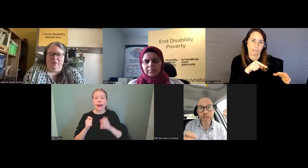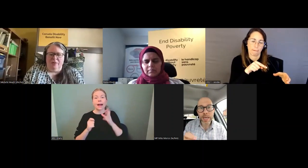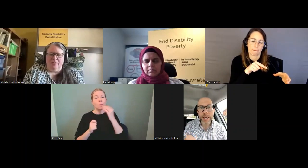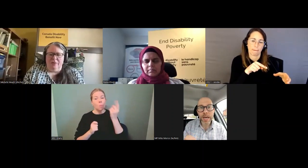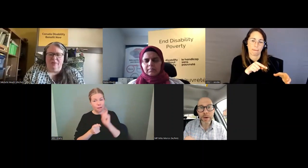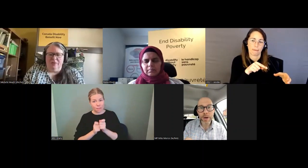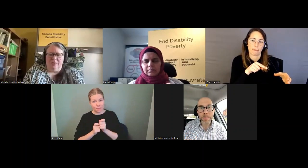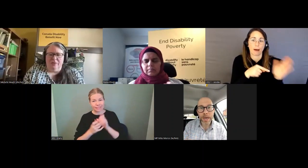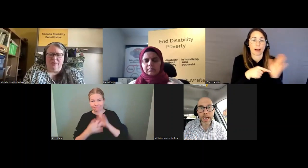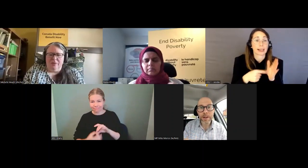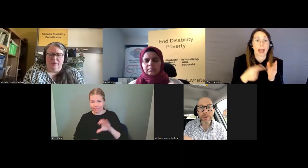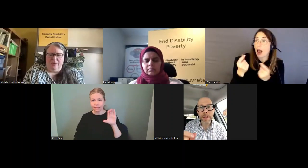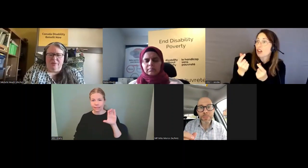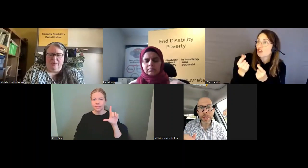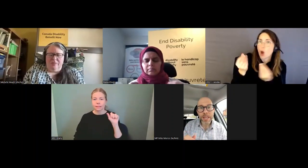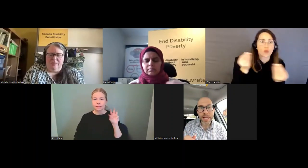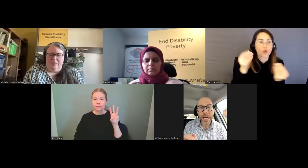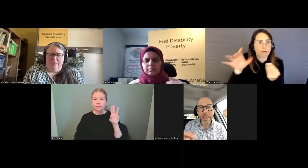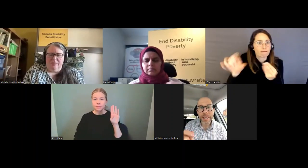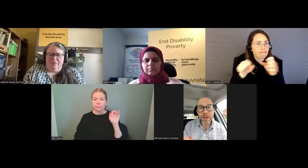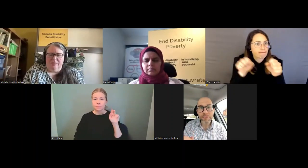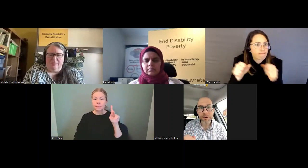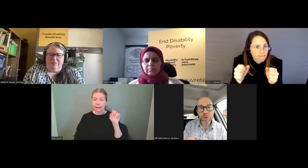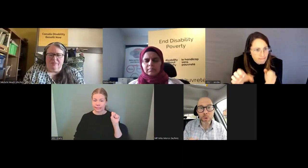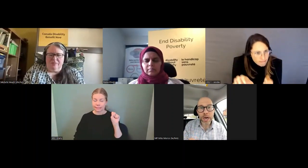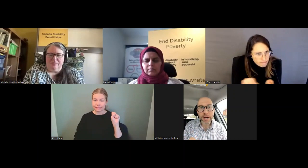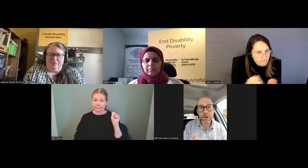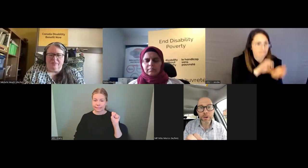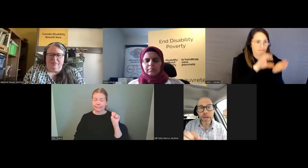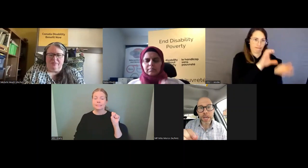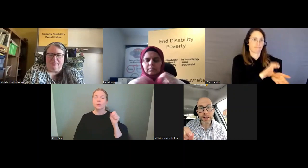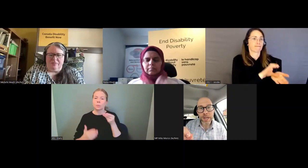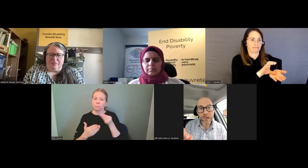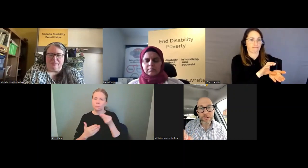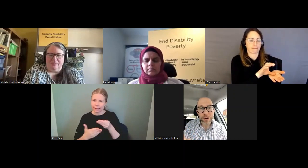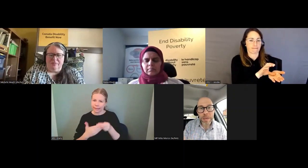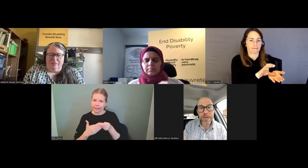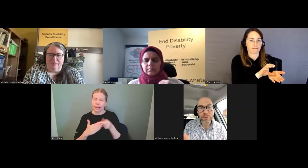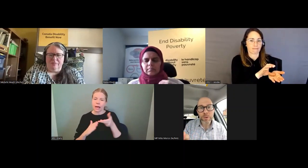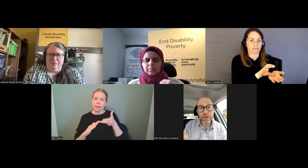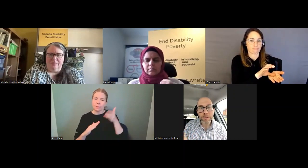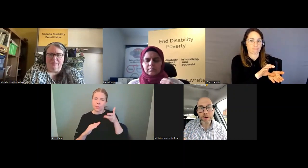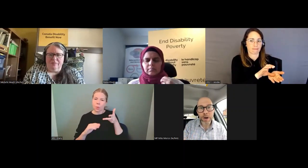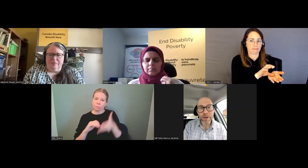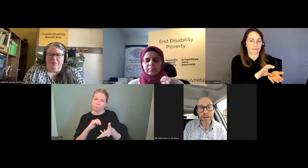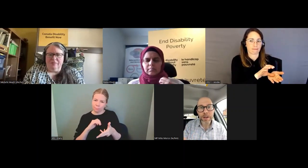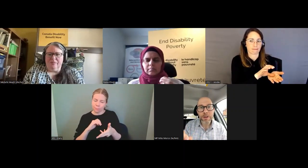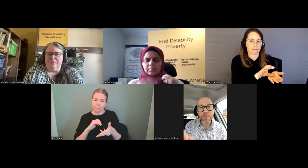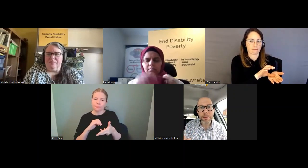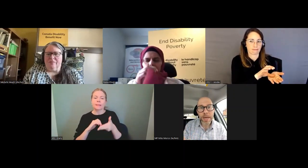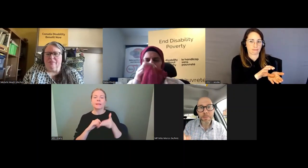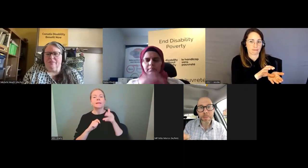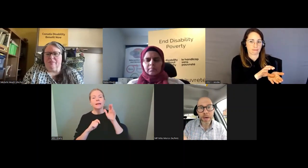GET AT LEAST ONE PASSED THAT REQUIRES THE AGREEMENTS WITH THE PUBLIC TO BE MADE PUBLIC